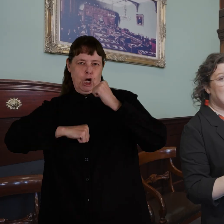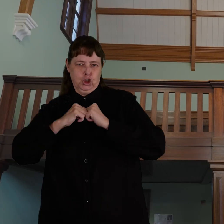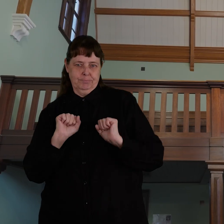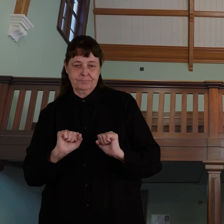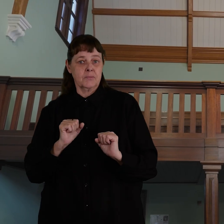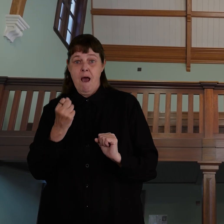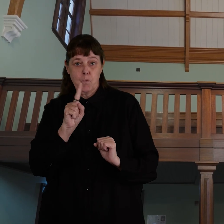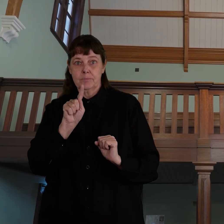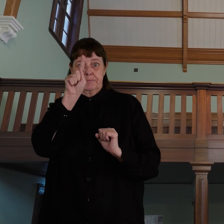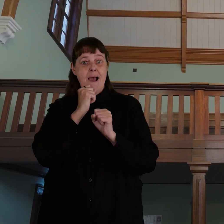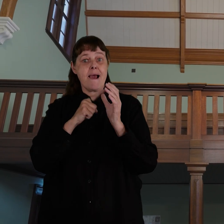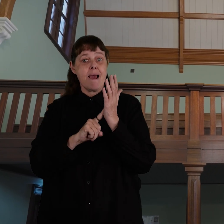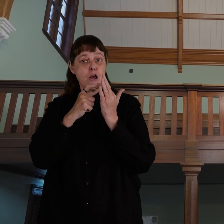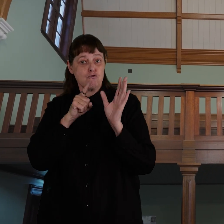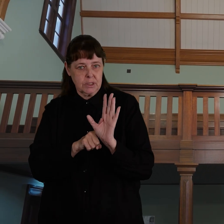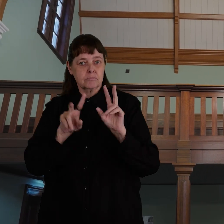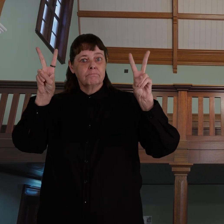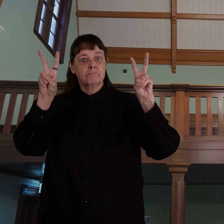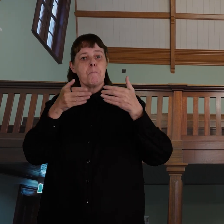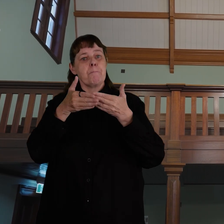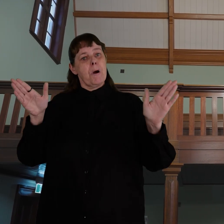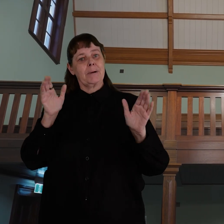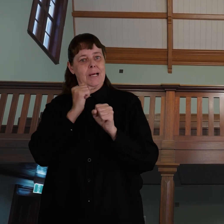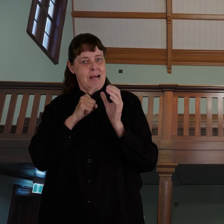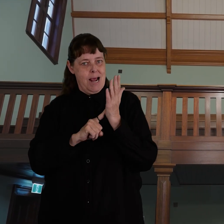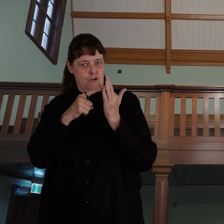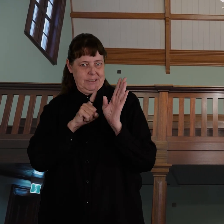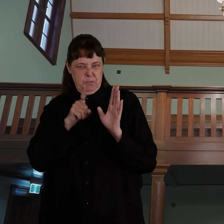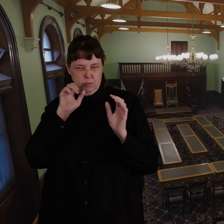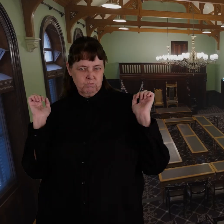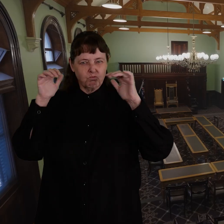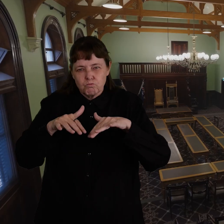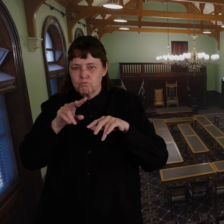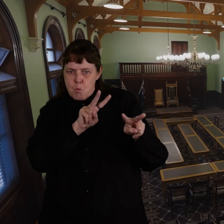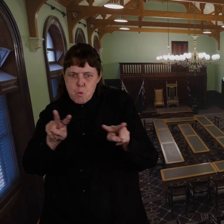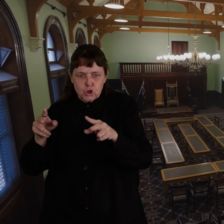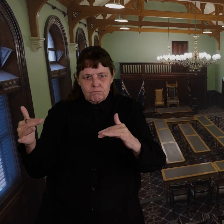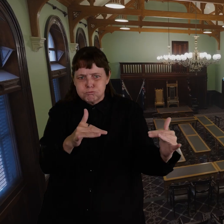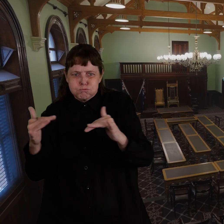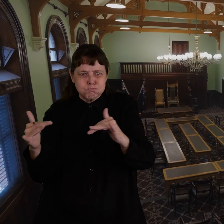the gallery, the public gallery, where the people would be able to come and watch proceedings. And